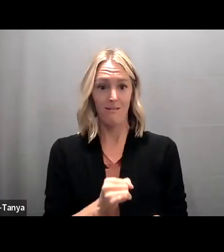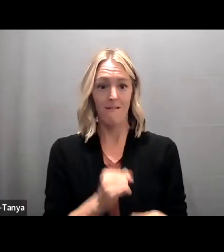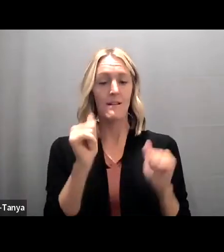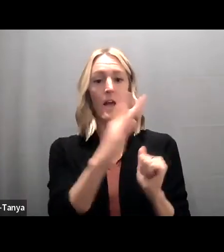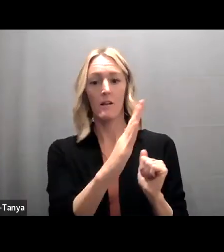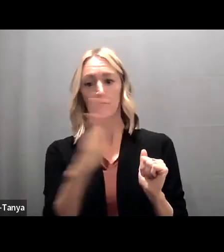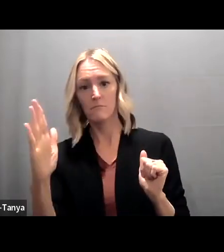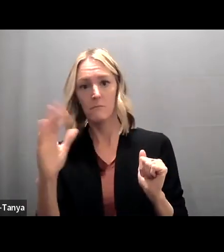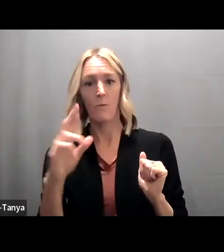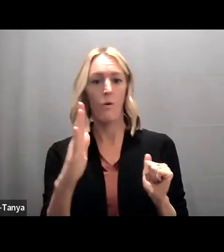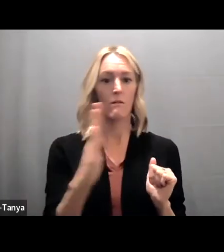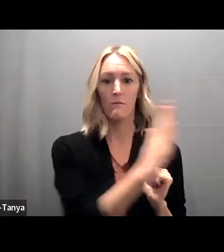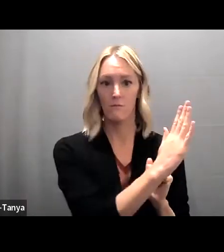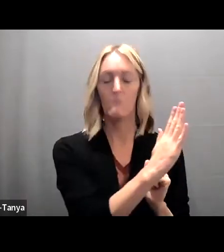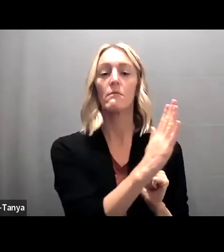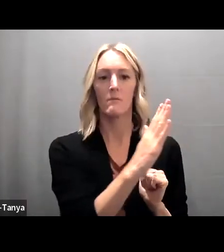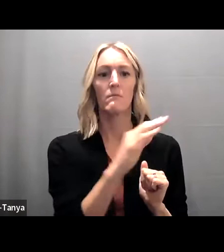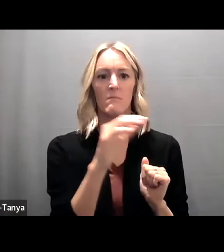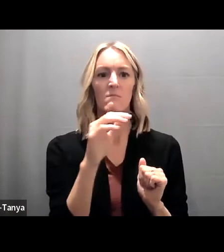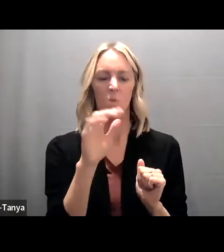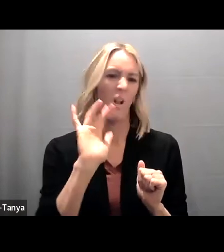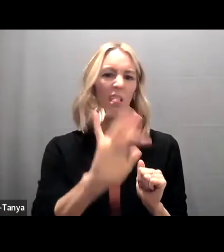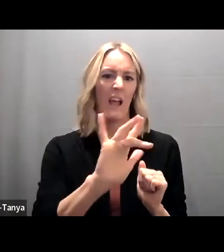to make the slides or the interpreter large other or smaller.